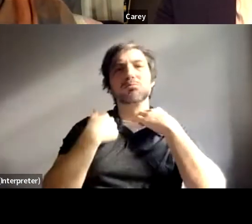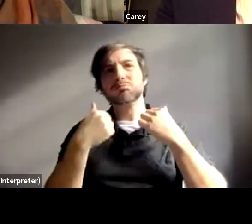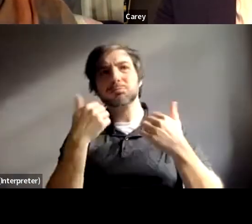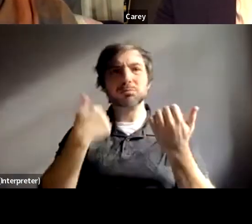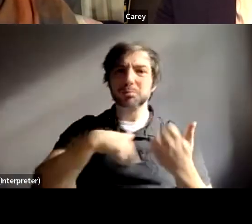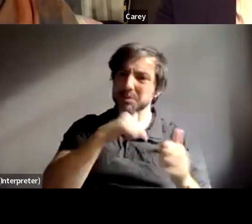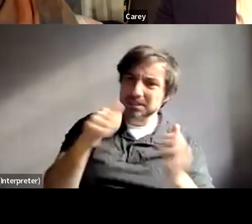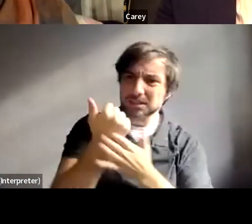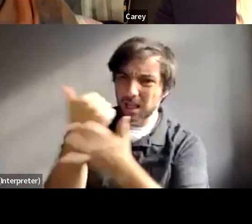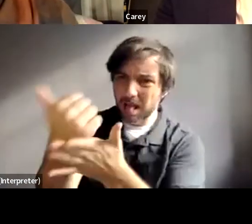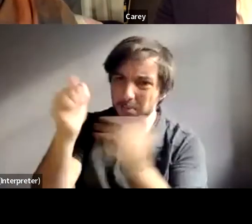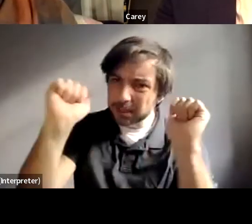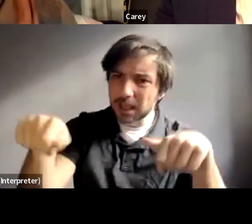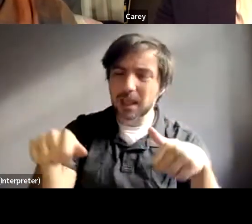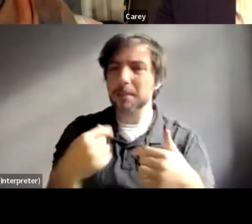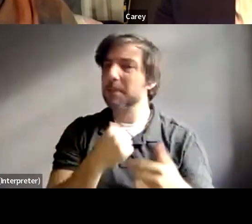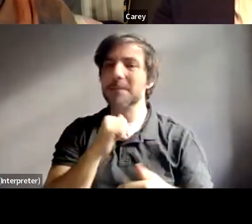. >> Magan: